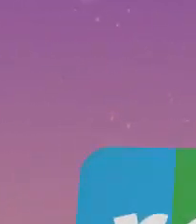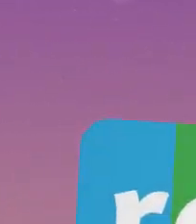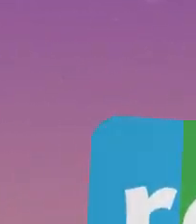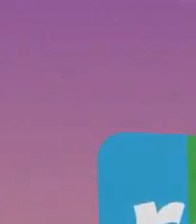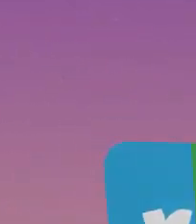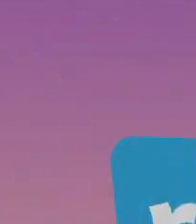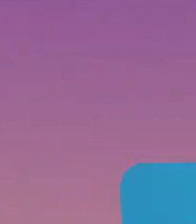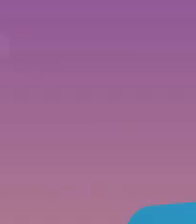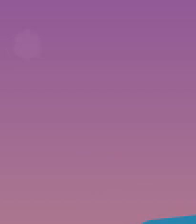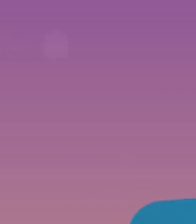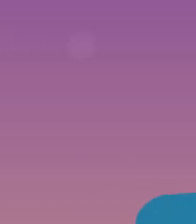[Child] Reading@home